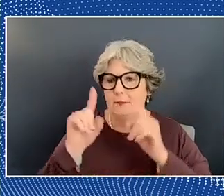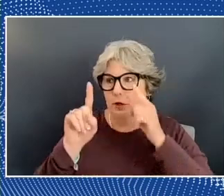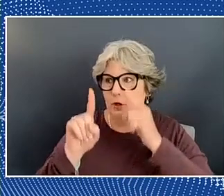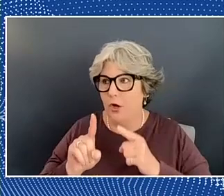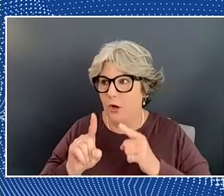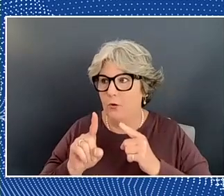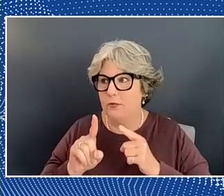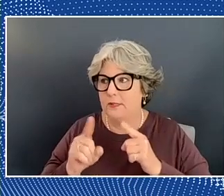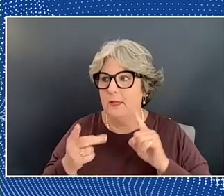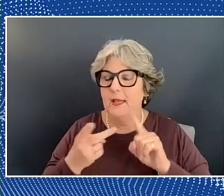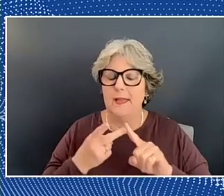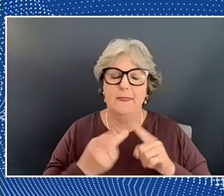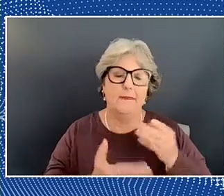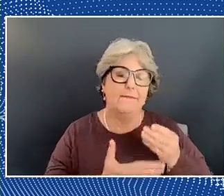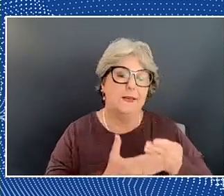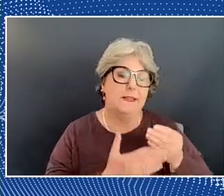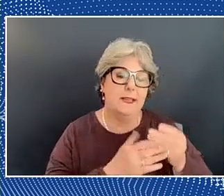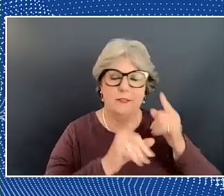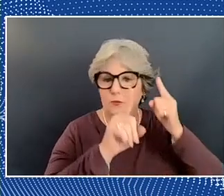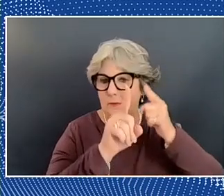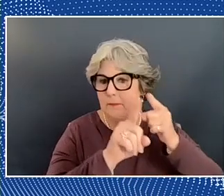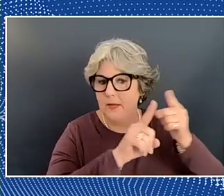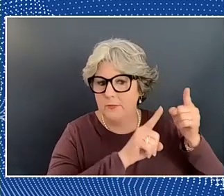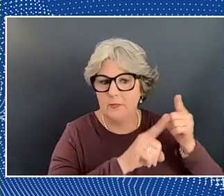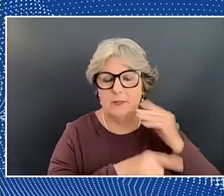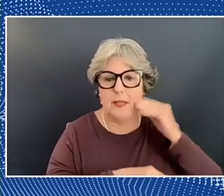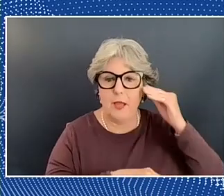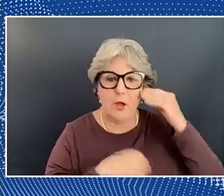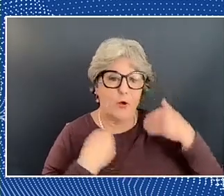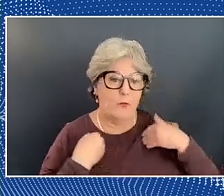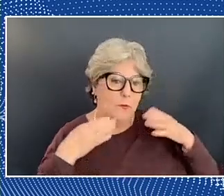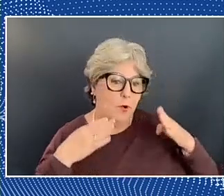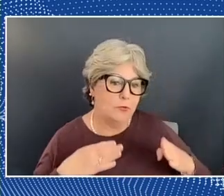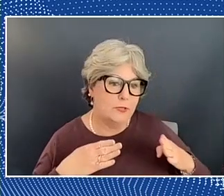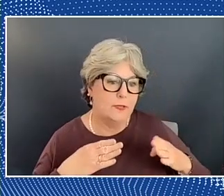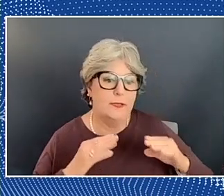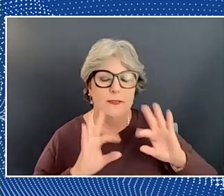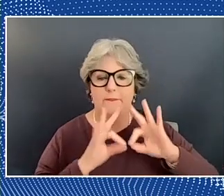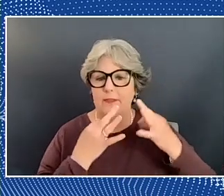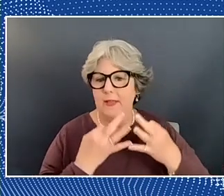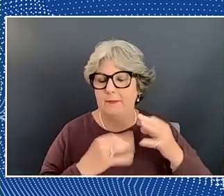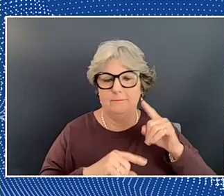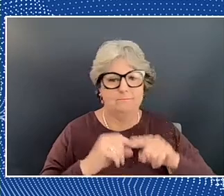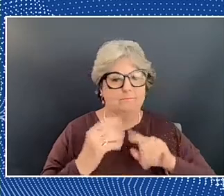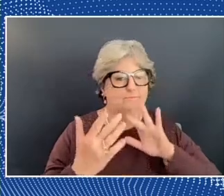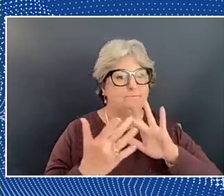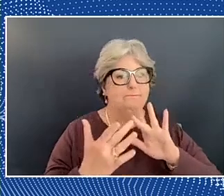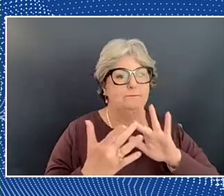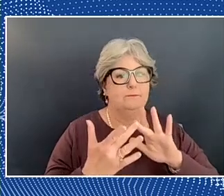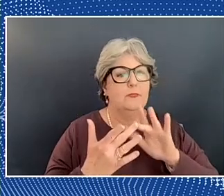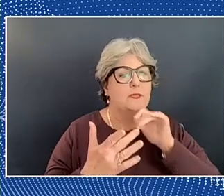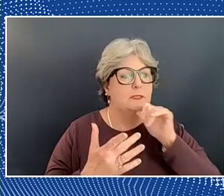of reaching financial milestones like home ownership and expanding my family out of reach. It is not a secret that Black women